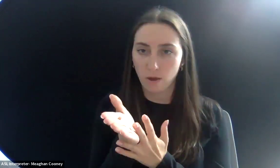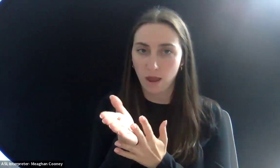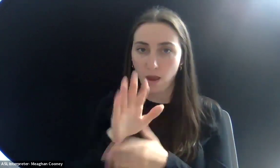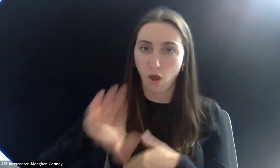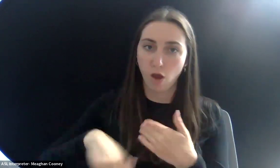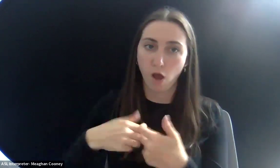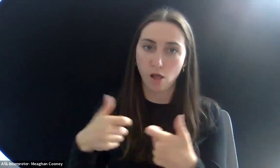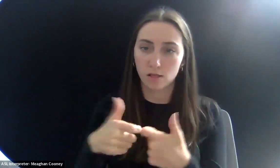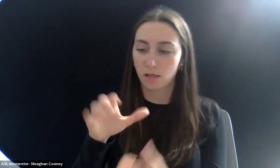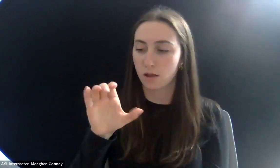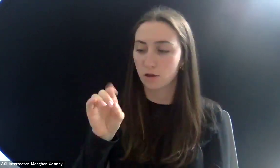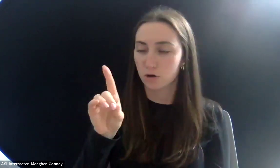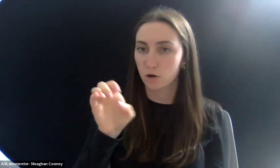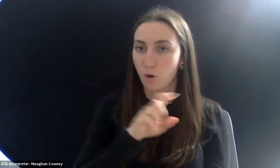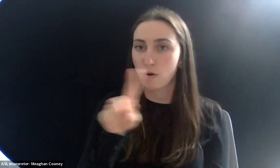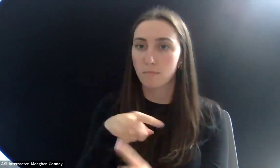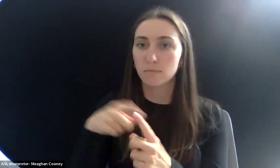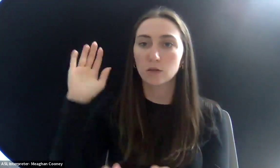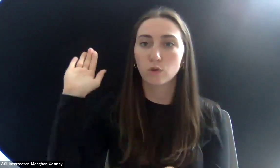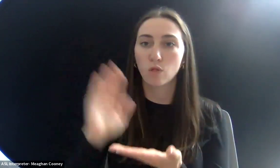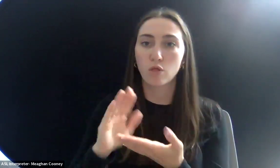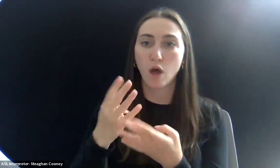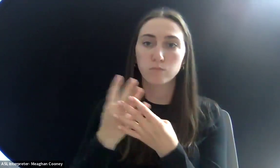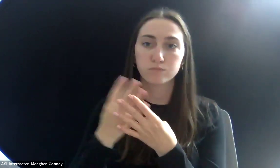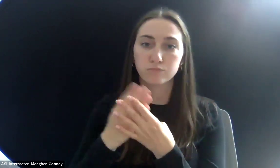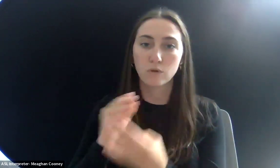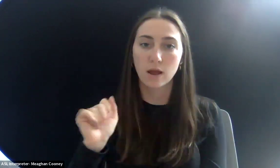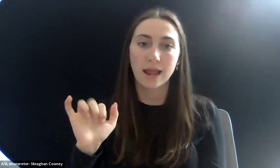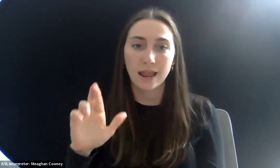specialized code and include lower air infiltration C4 O six